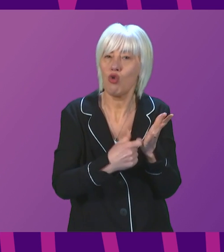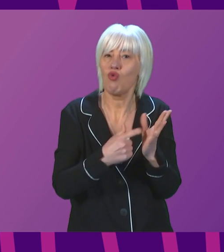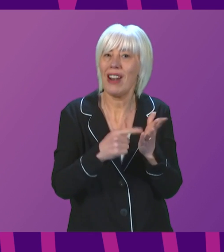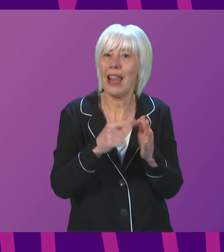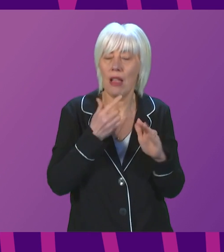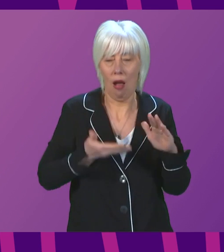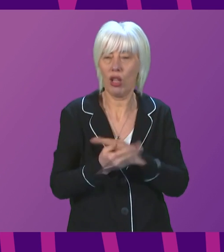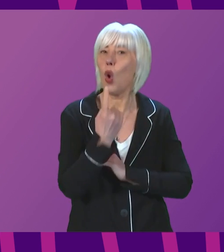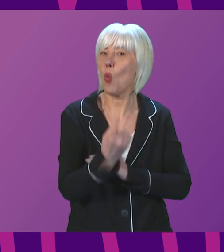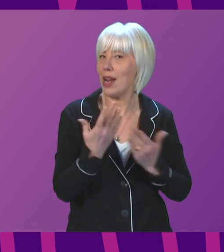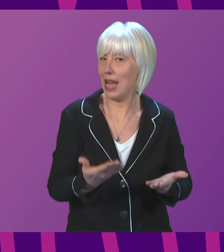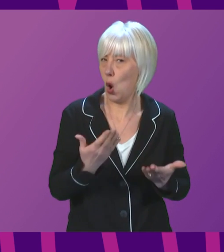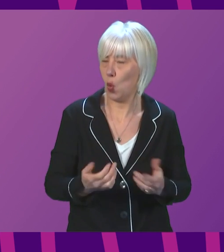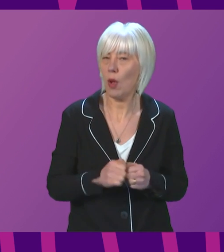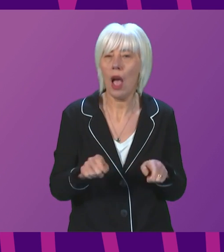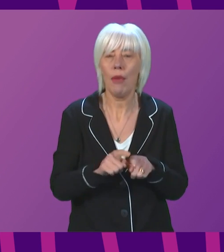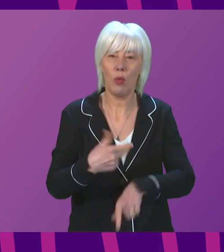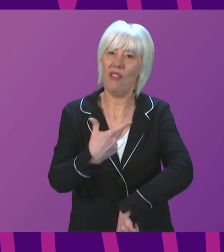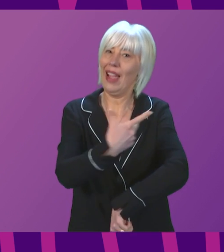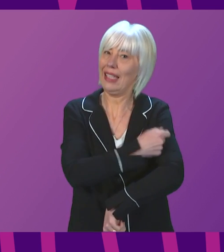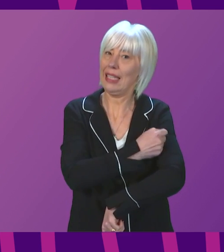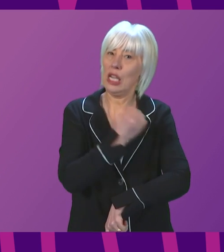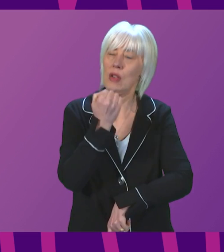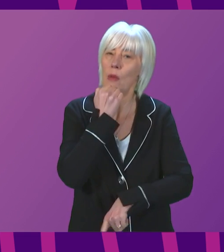In addition, vaccination rates for young people continue to increase.